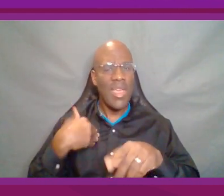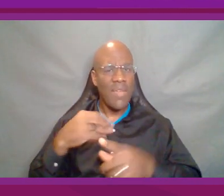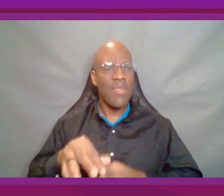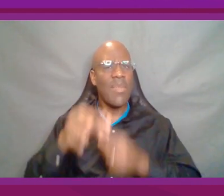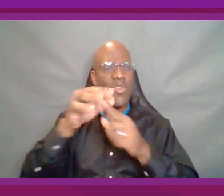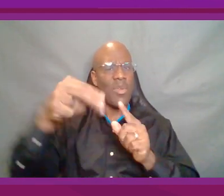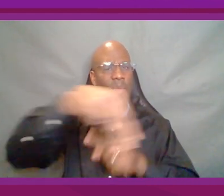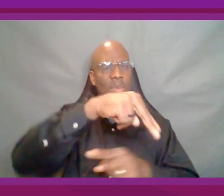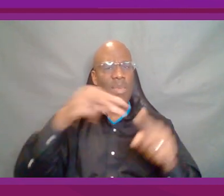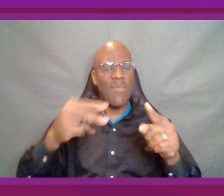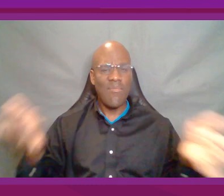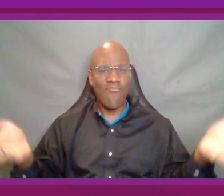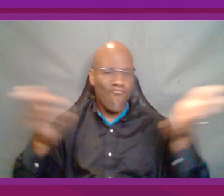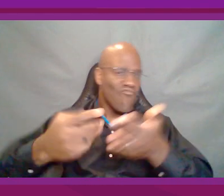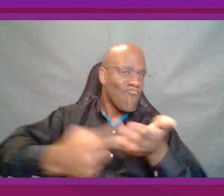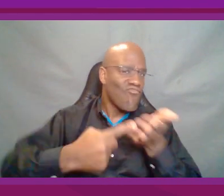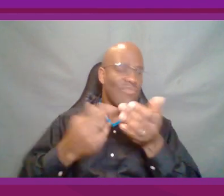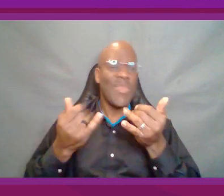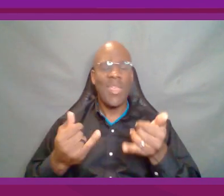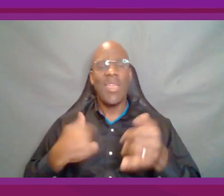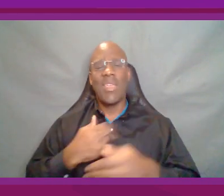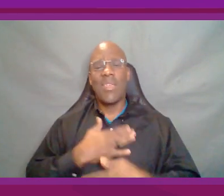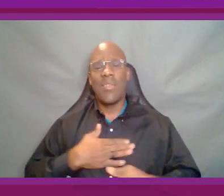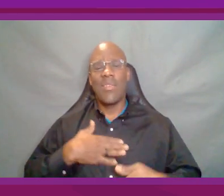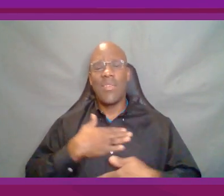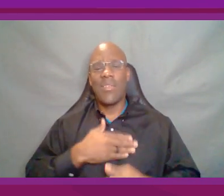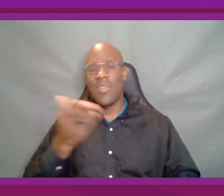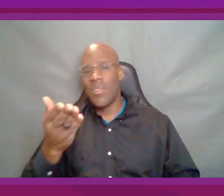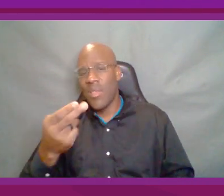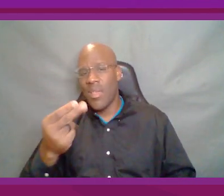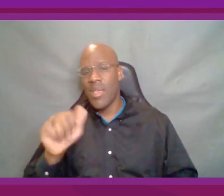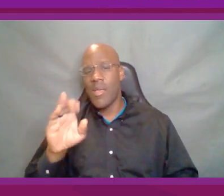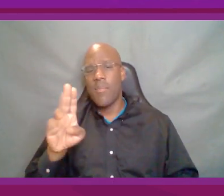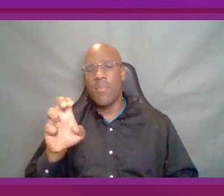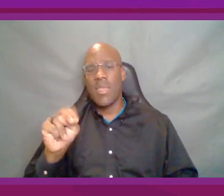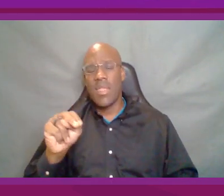to share and yeah, I just really appreciate you bringing the fact that people with disabilities